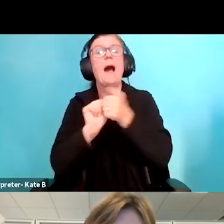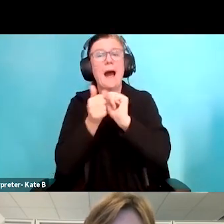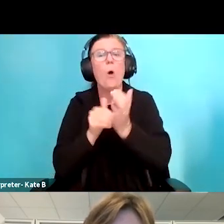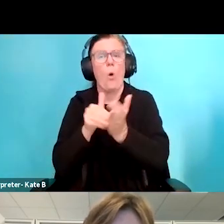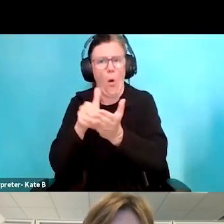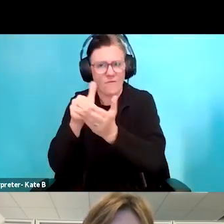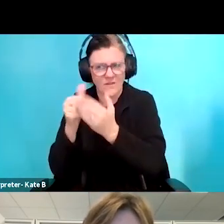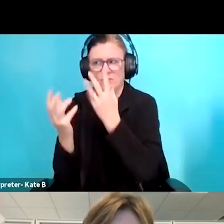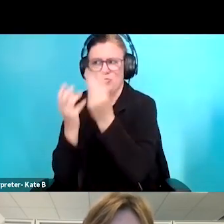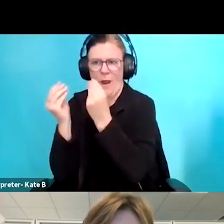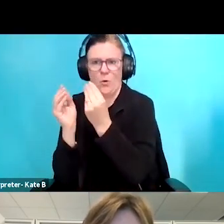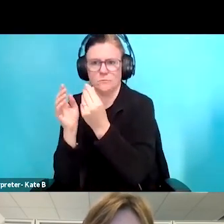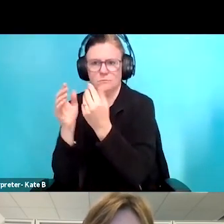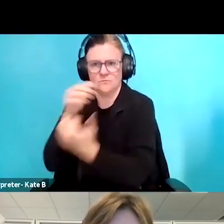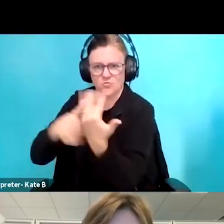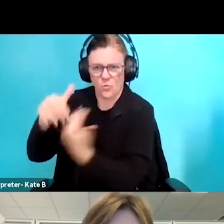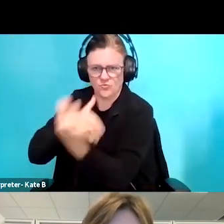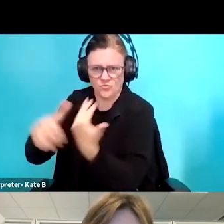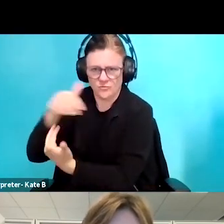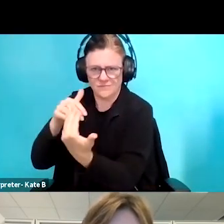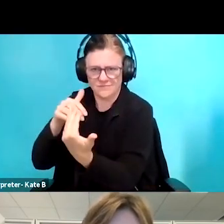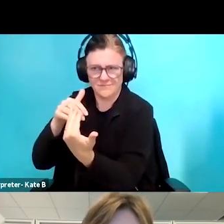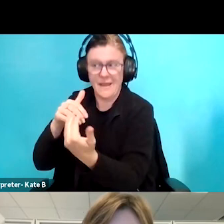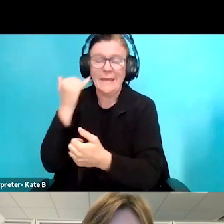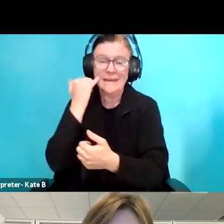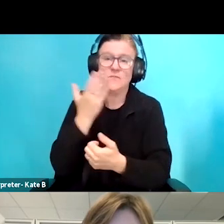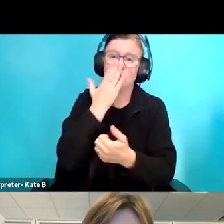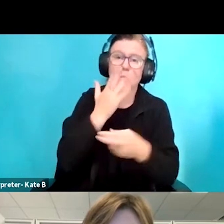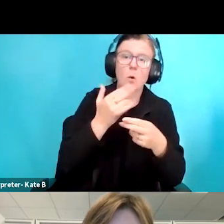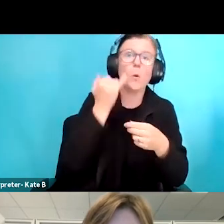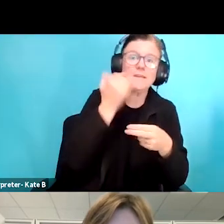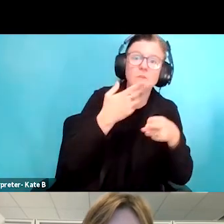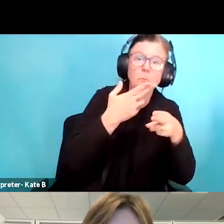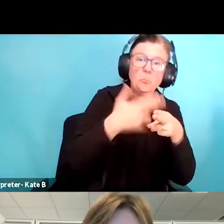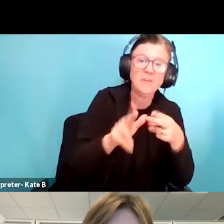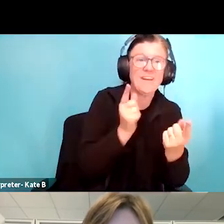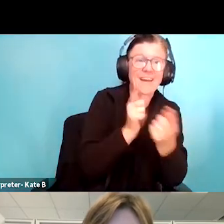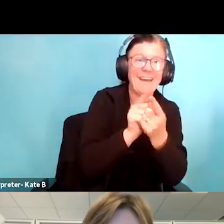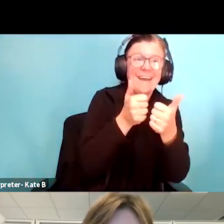that then has a relationship with the quality of those interactions over time. So volunteering